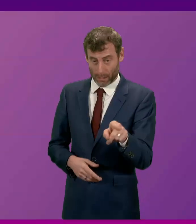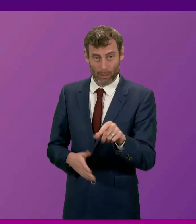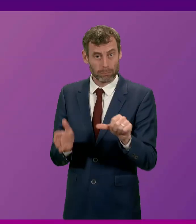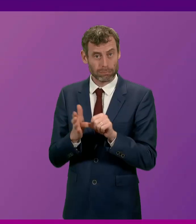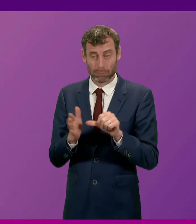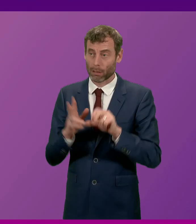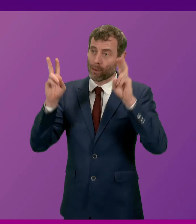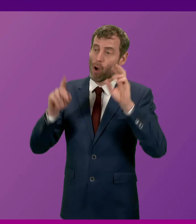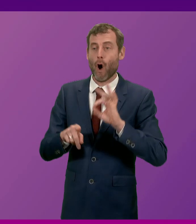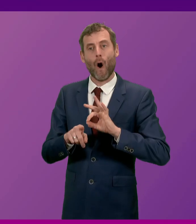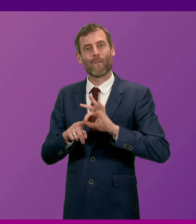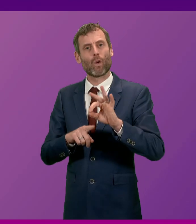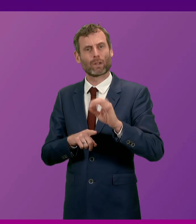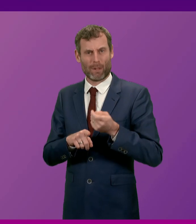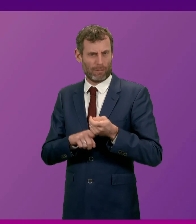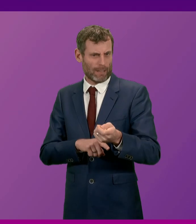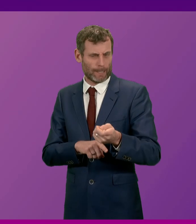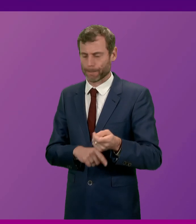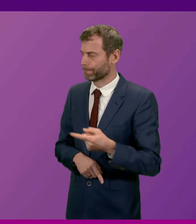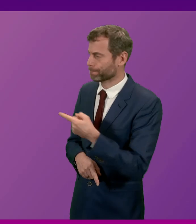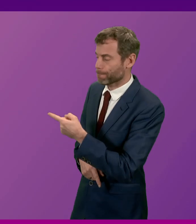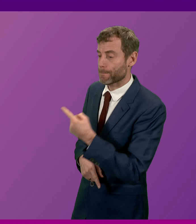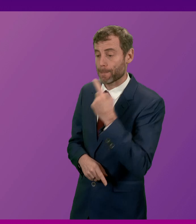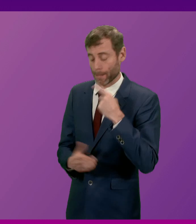The latest data shows that advertised average rents have increased in Scotland